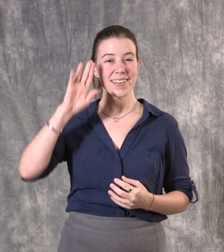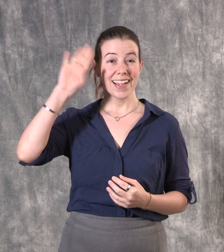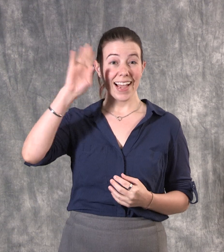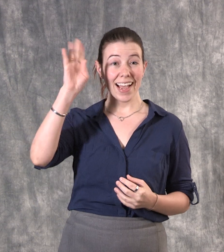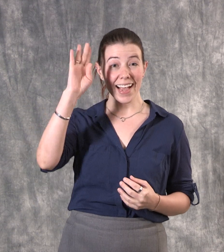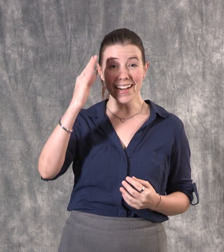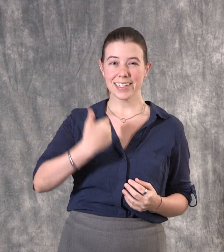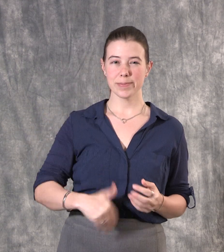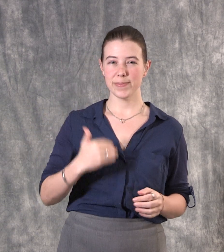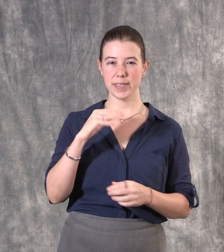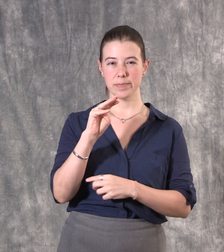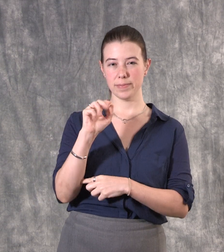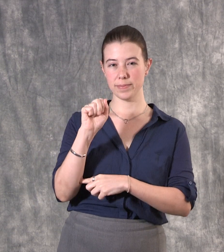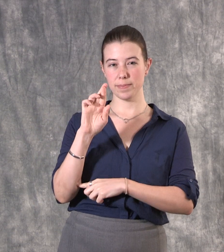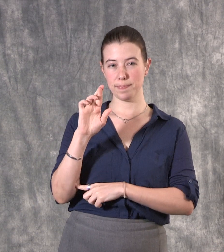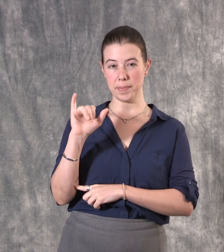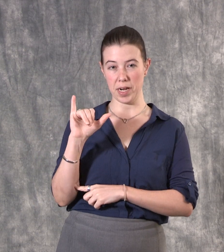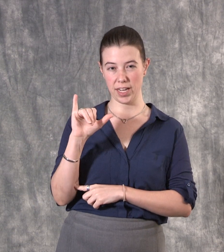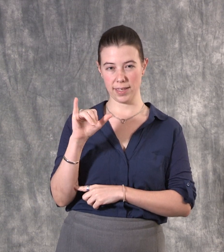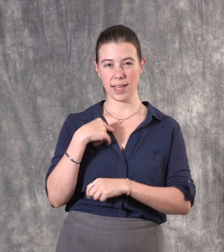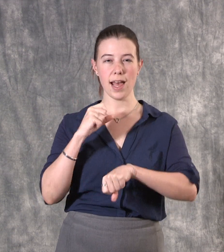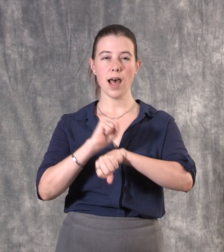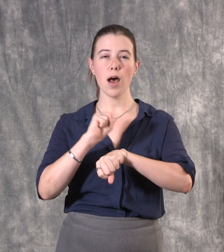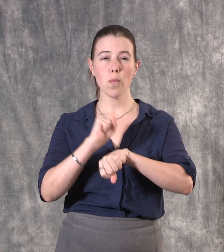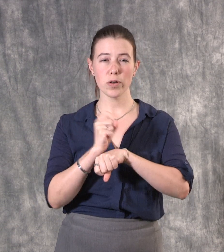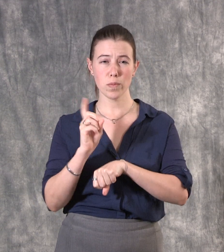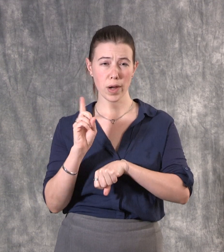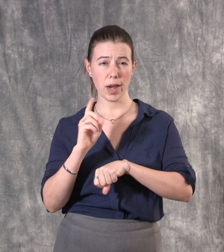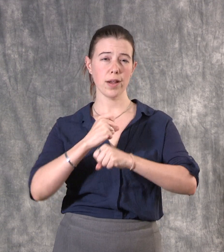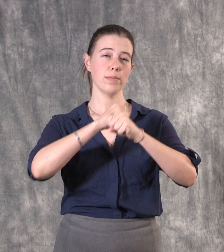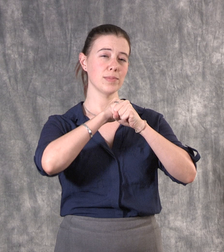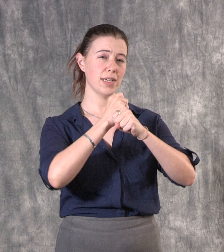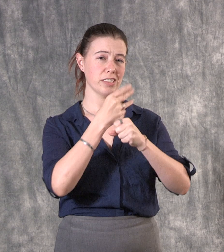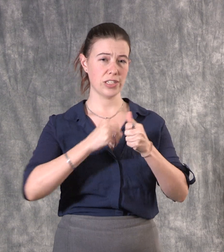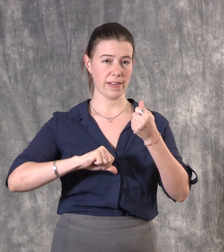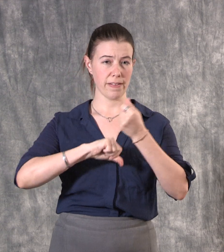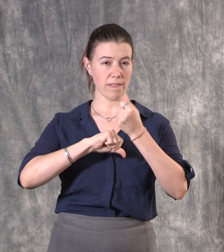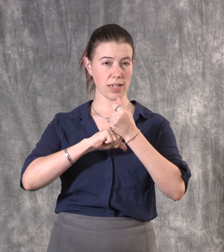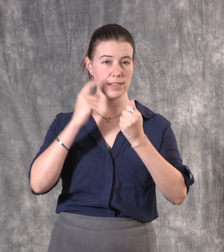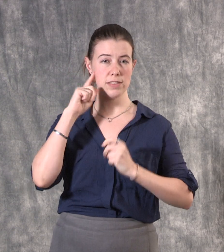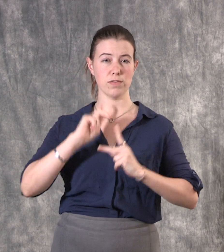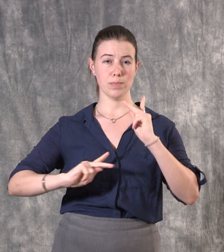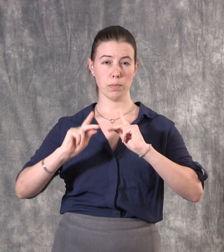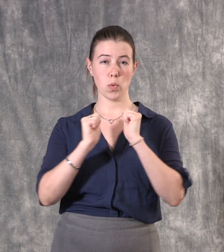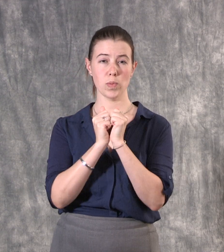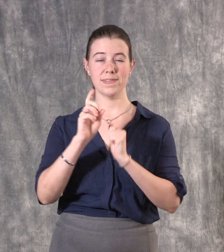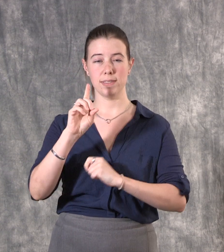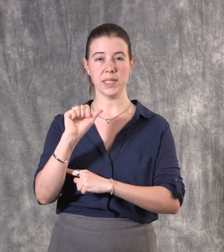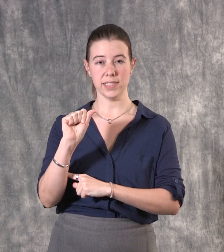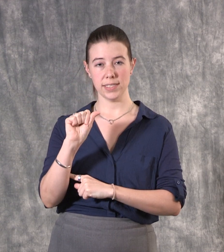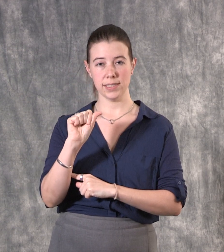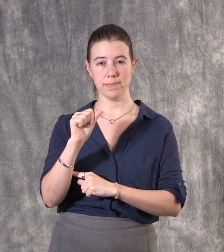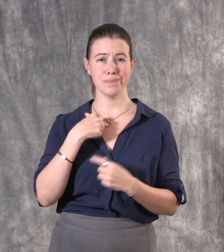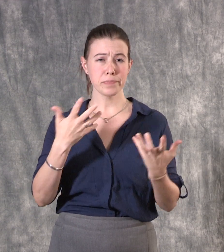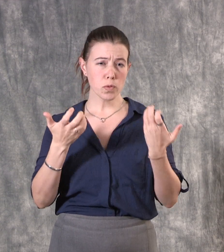Hello I'm Mary, I work for Protection and Advocacy for People with Disabilities.